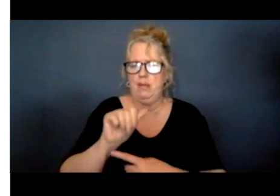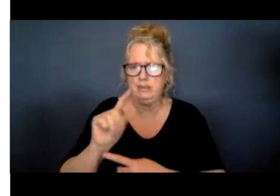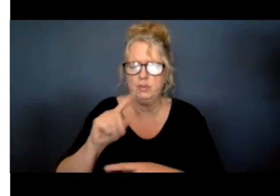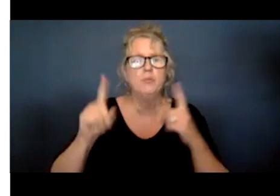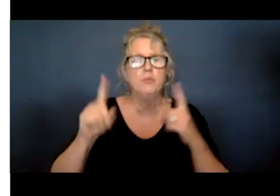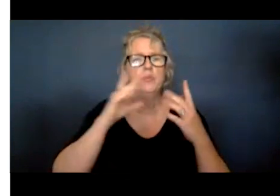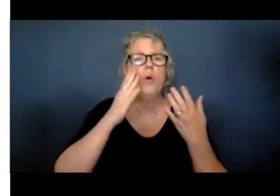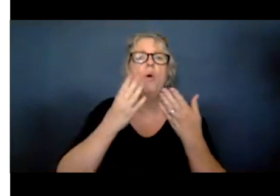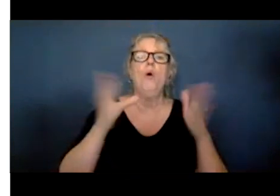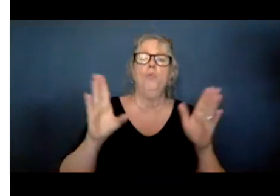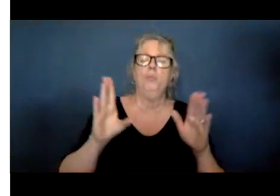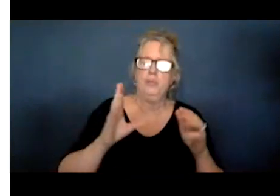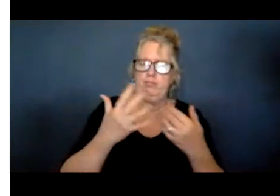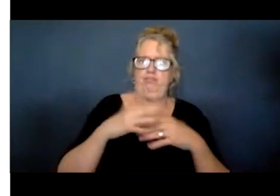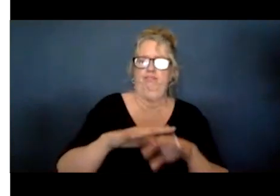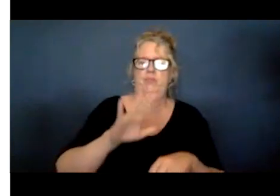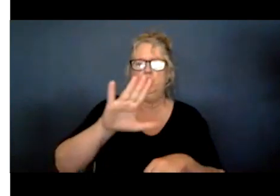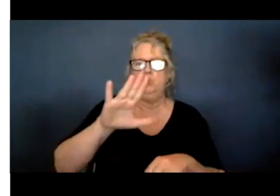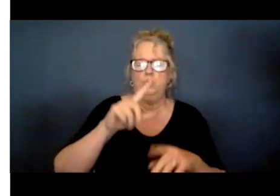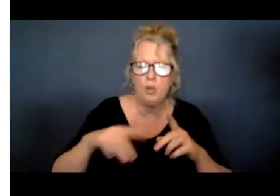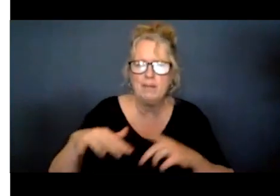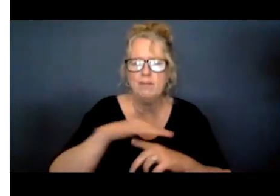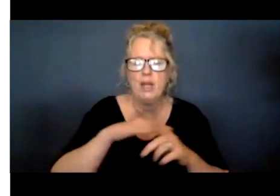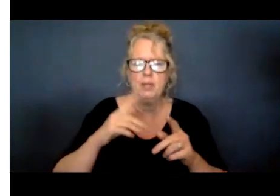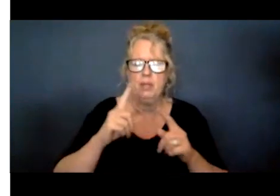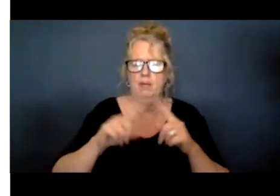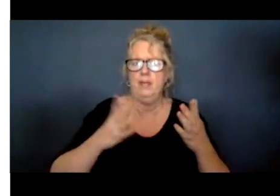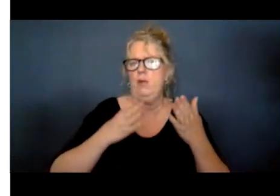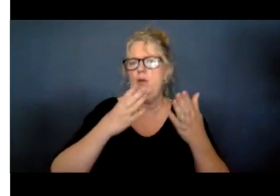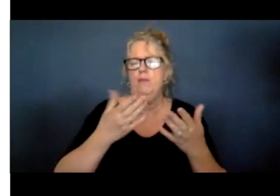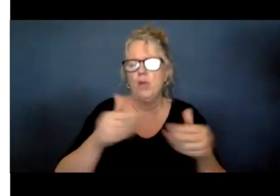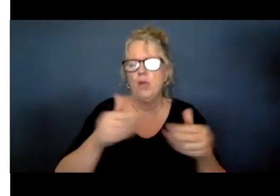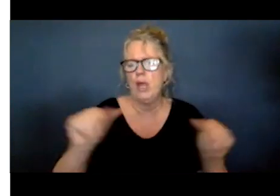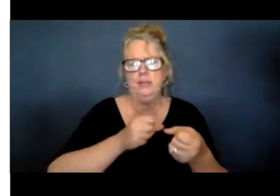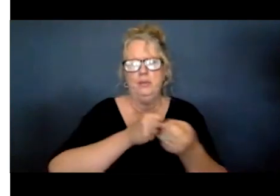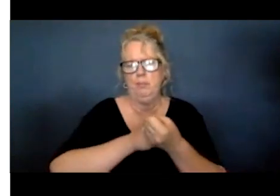integrating these into your environment and offer them any support they need.